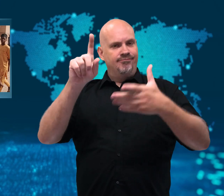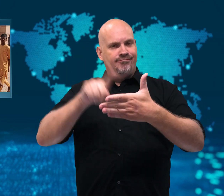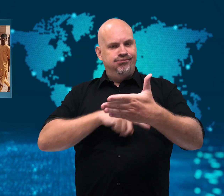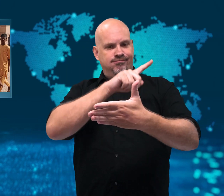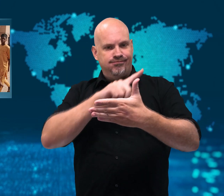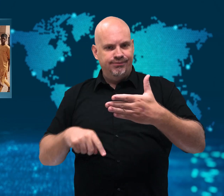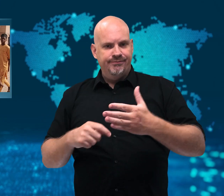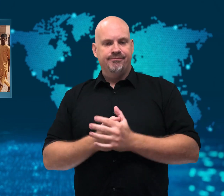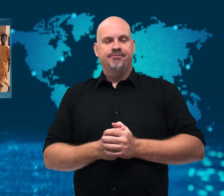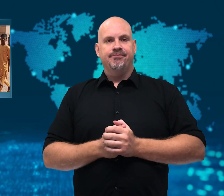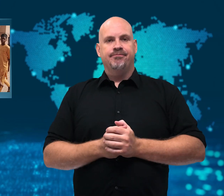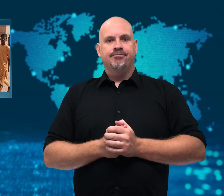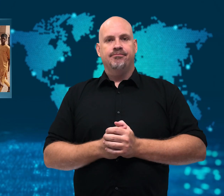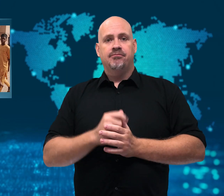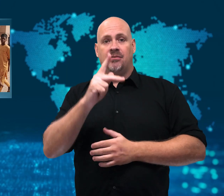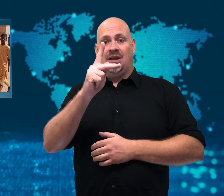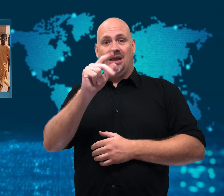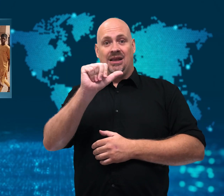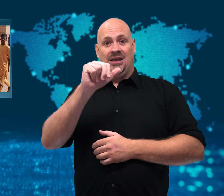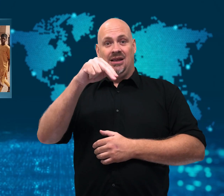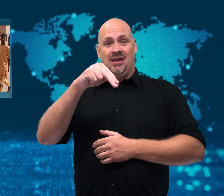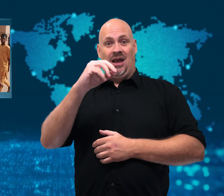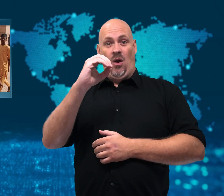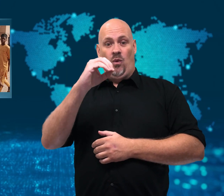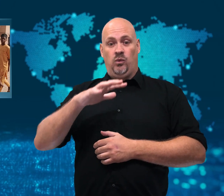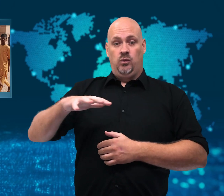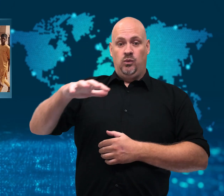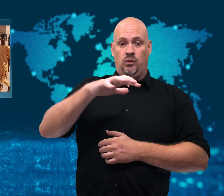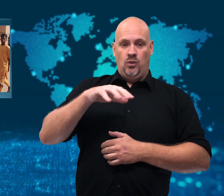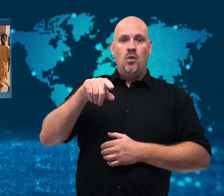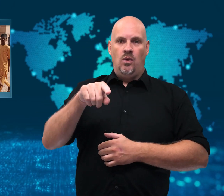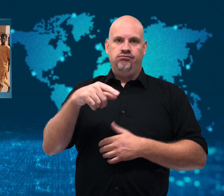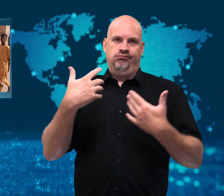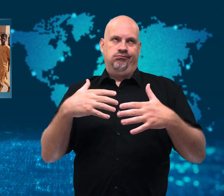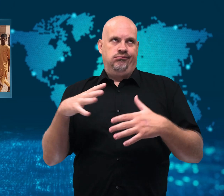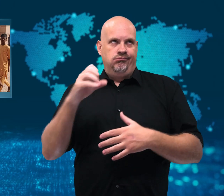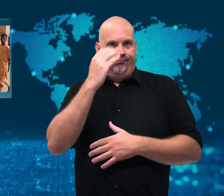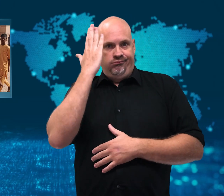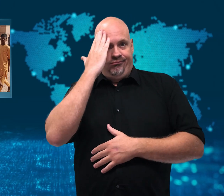The state of Kano receives attention often because